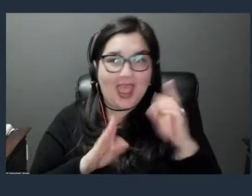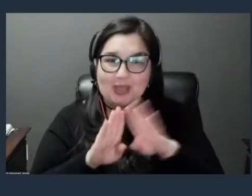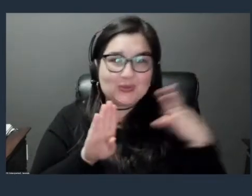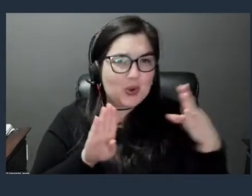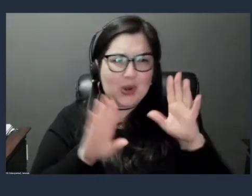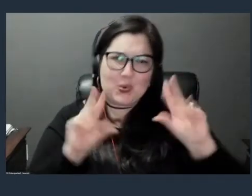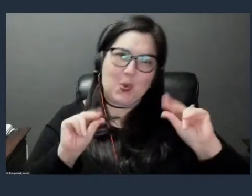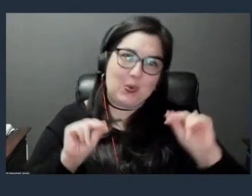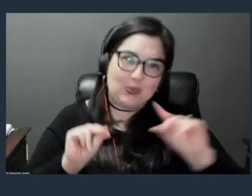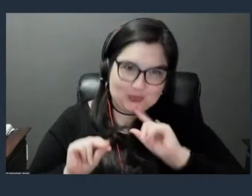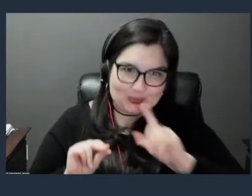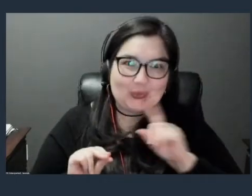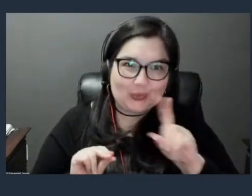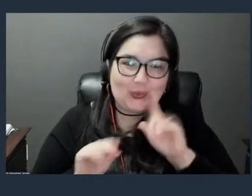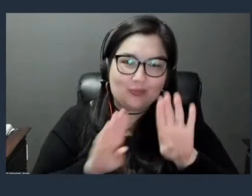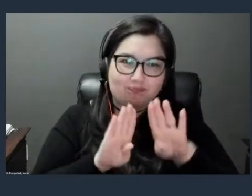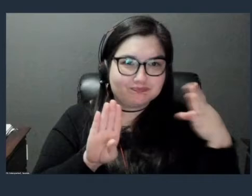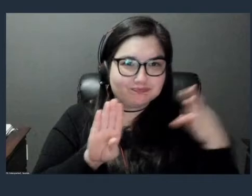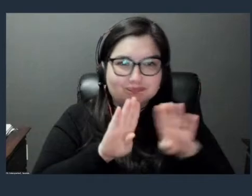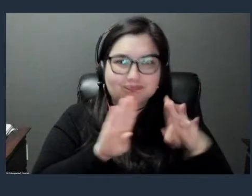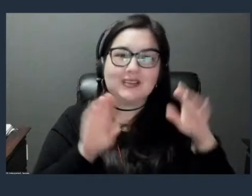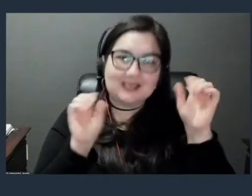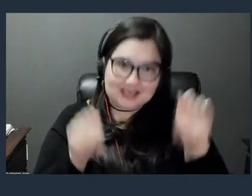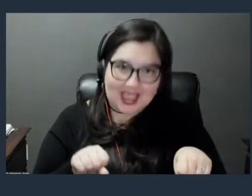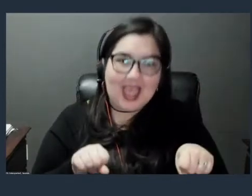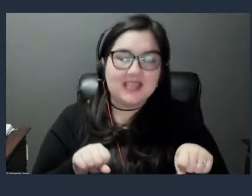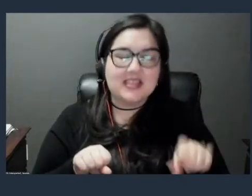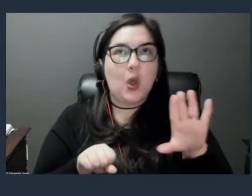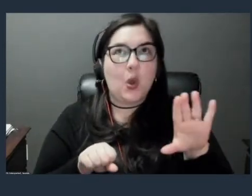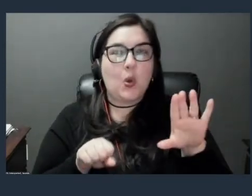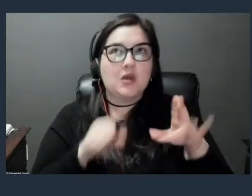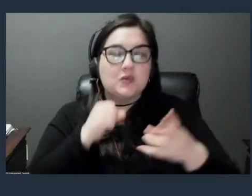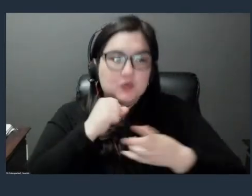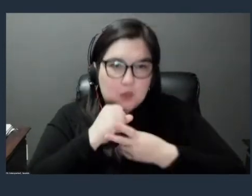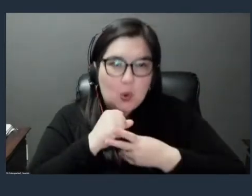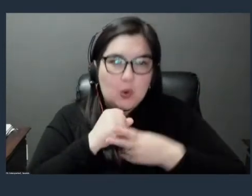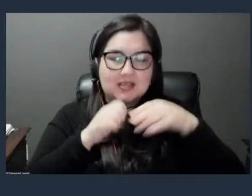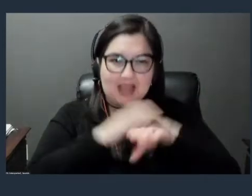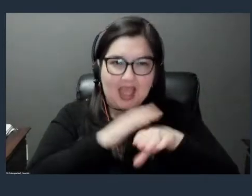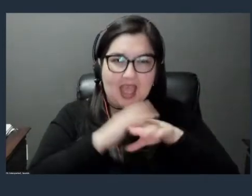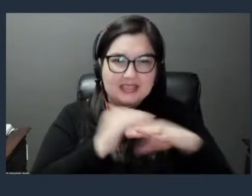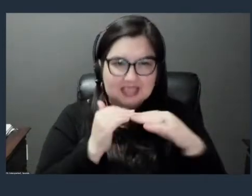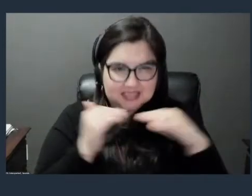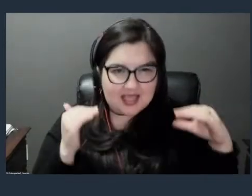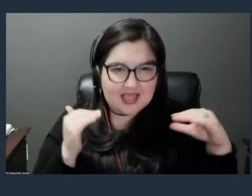Cool. So that's storage level access control. Okay. Let's get a little bit more finer grain now. 'Cause I'm sure there are people coming to S3